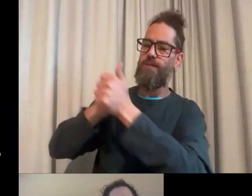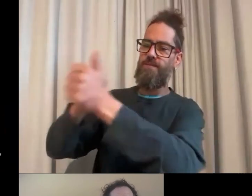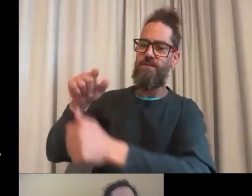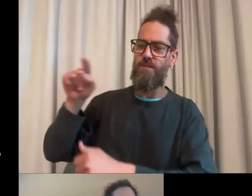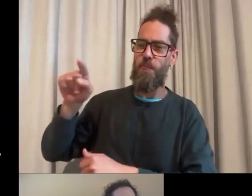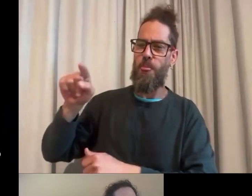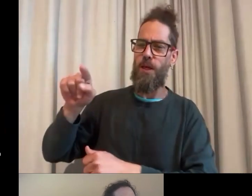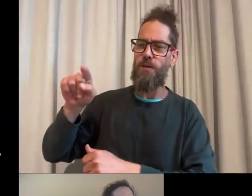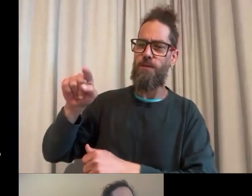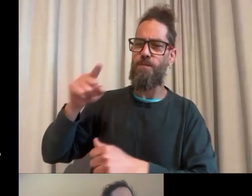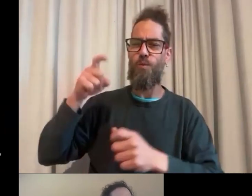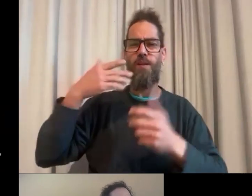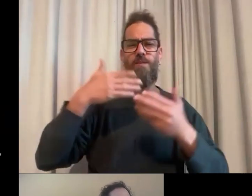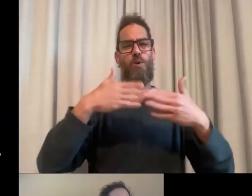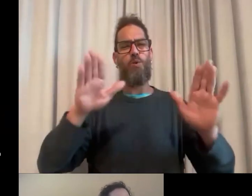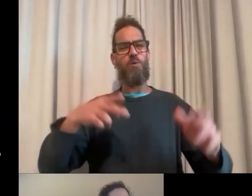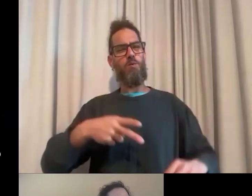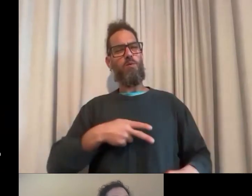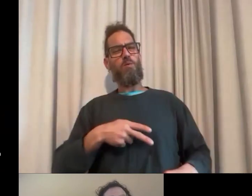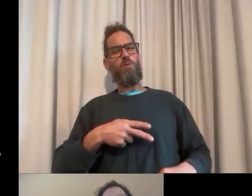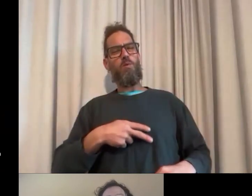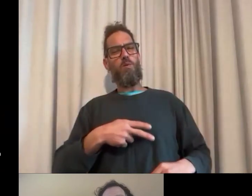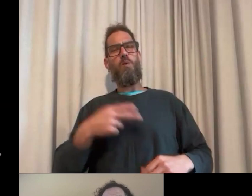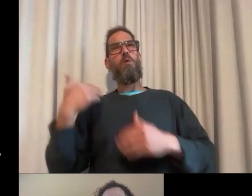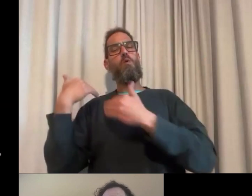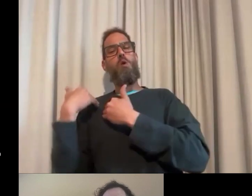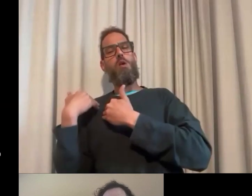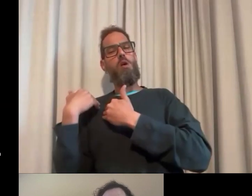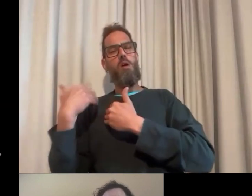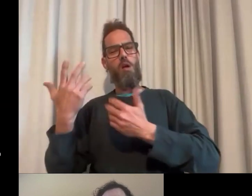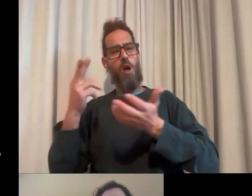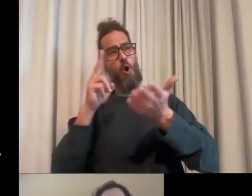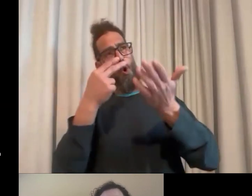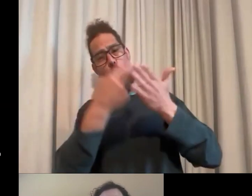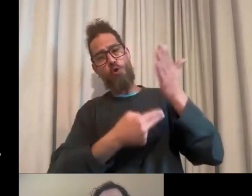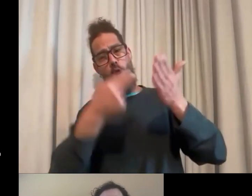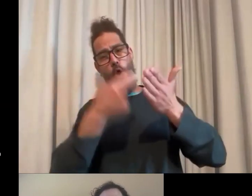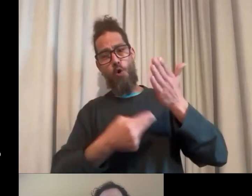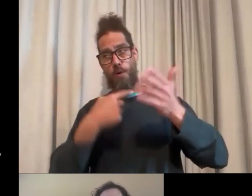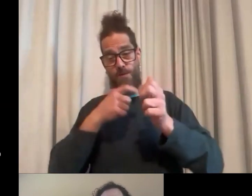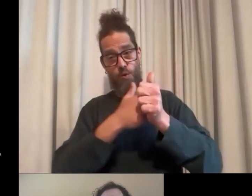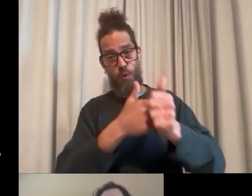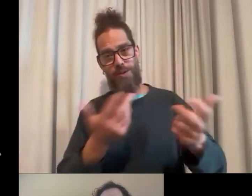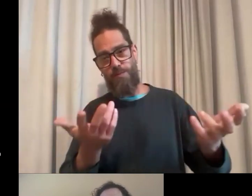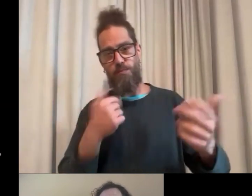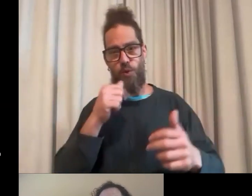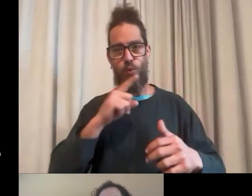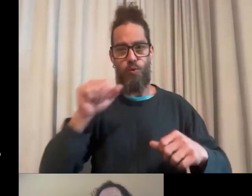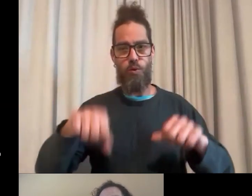So for starters, you may be wondering, hey, is my organization obligated? And essentially, there are three main groups